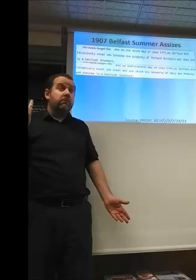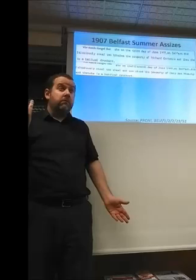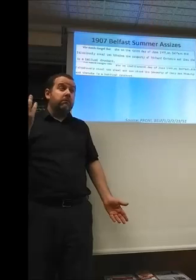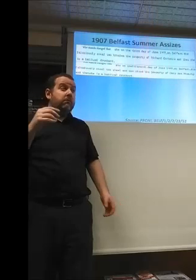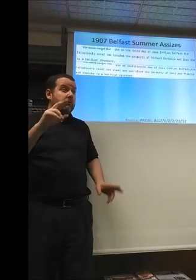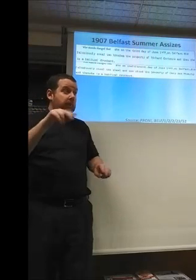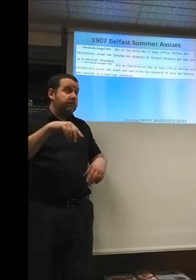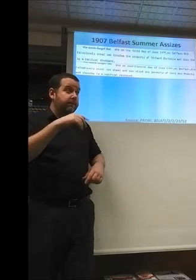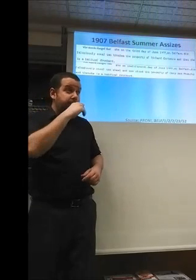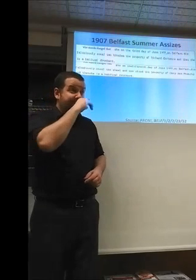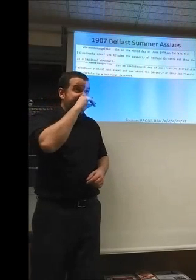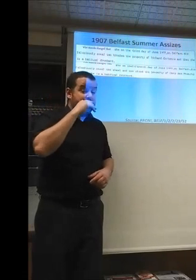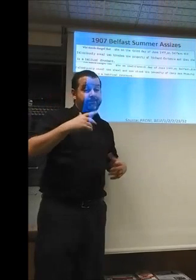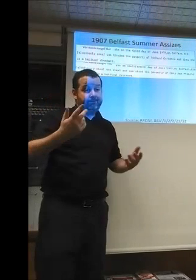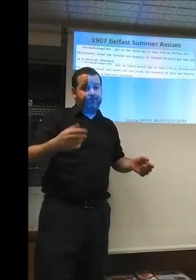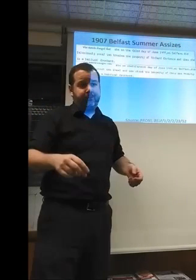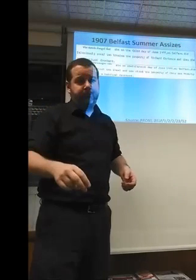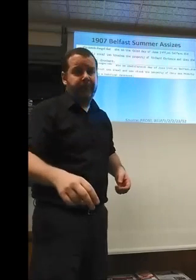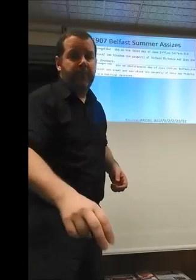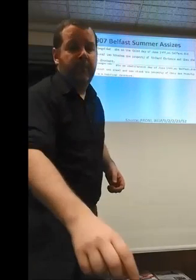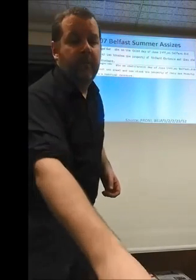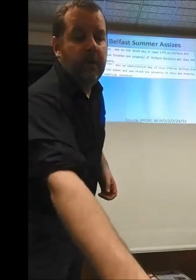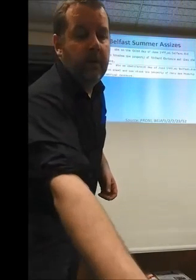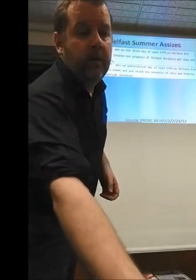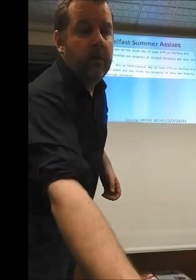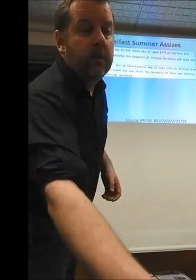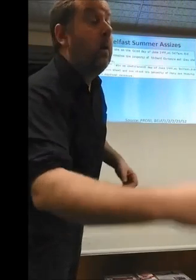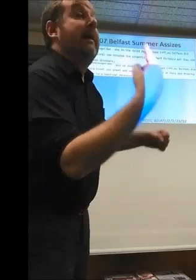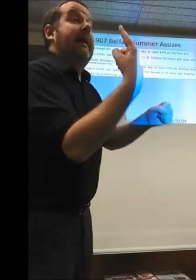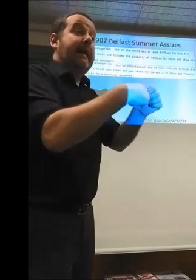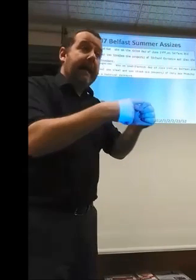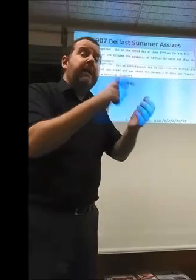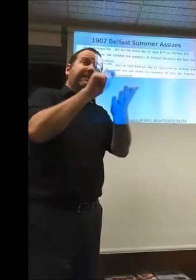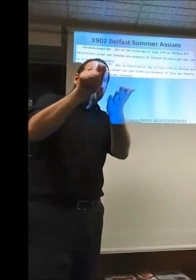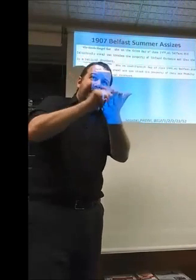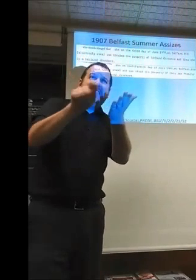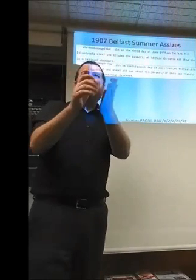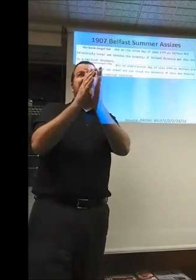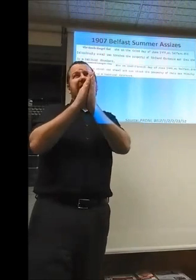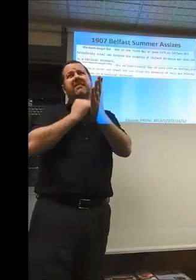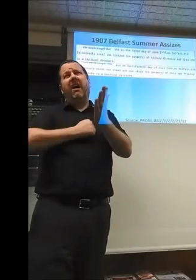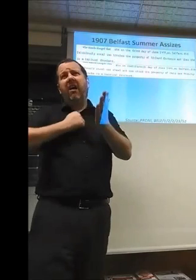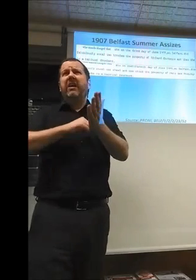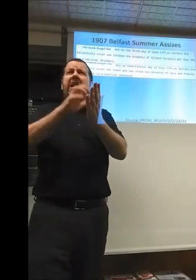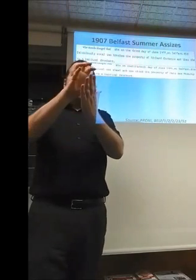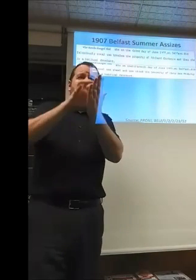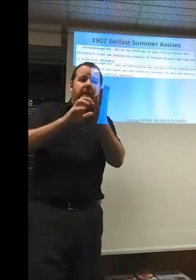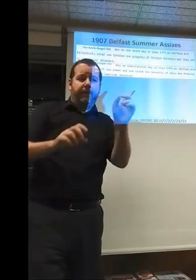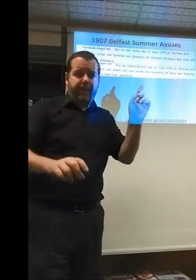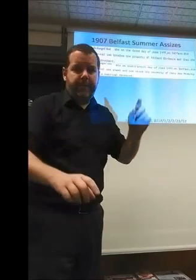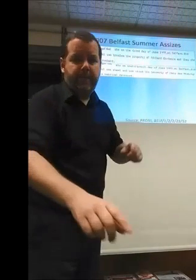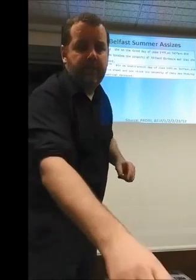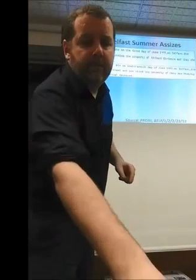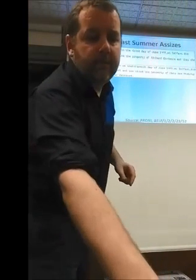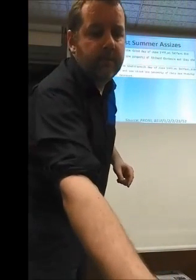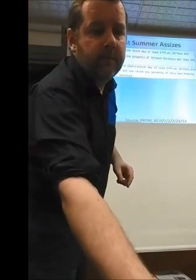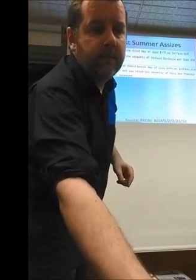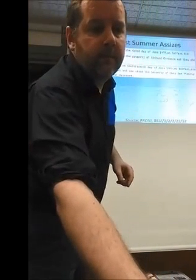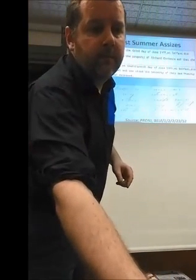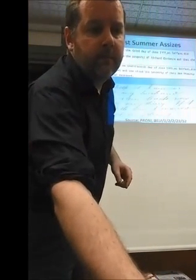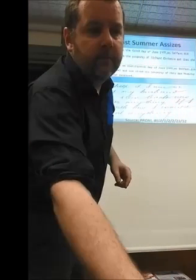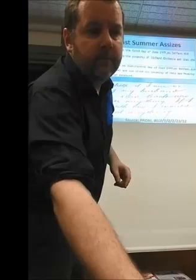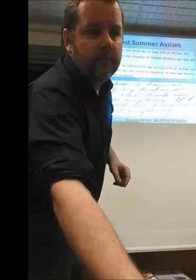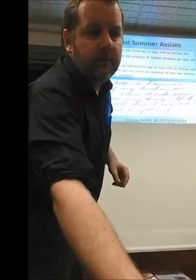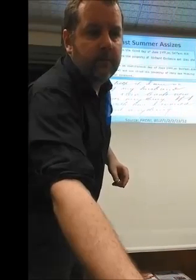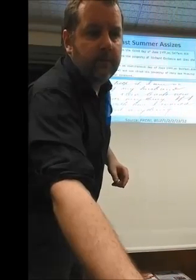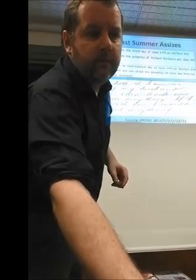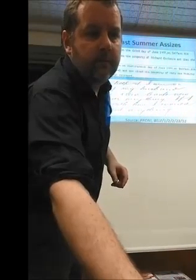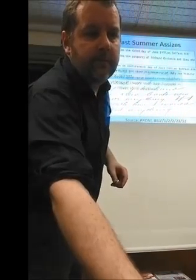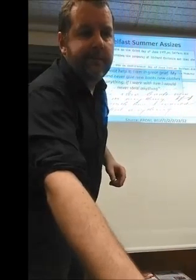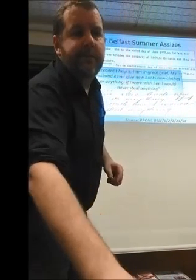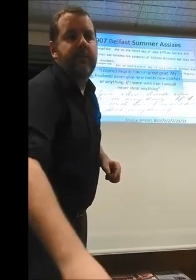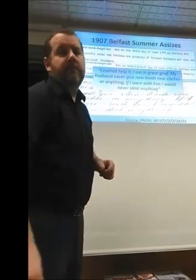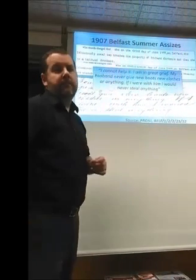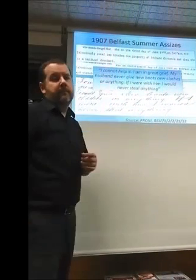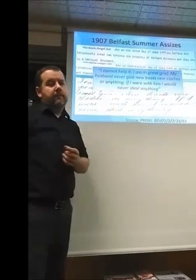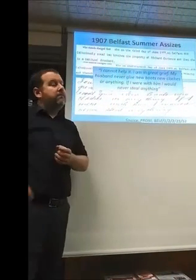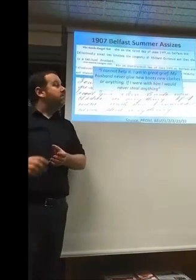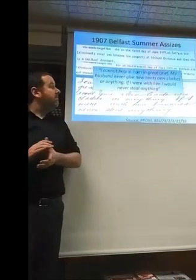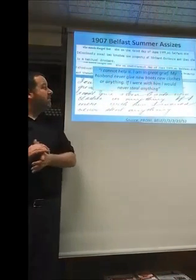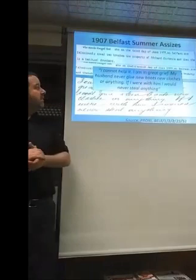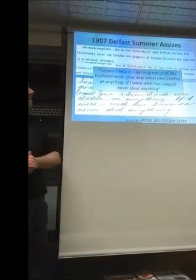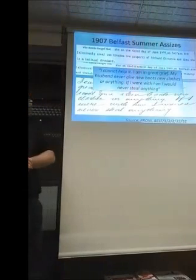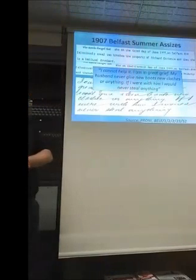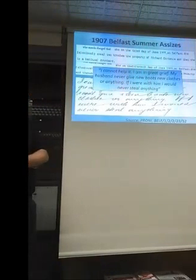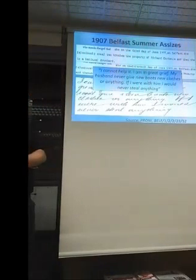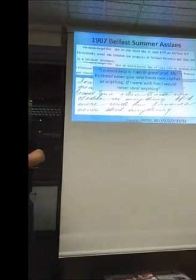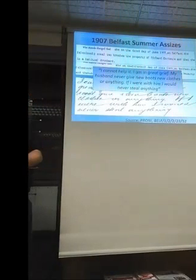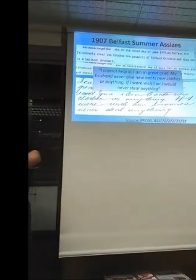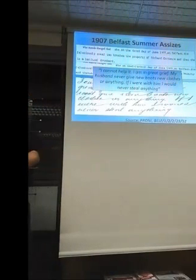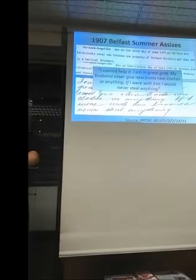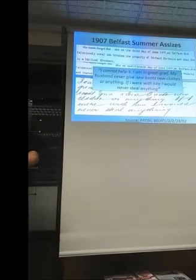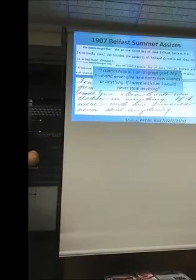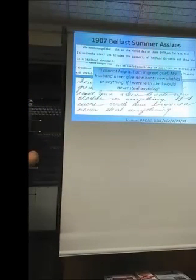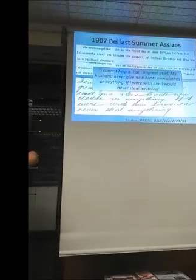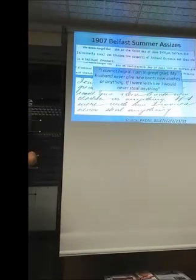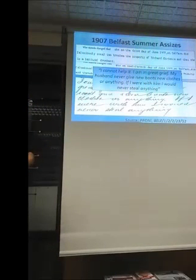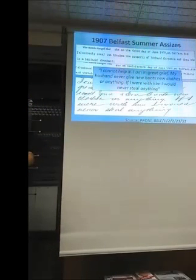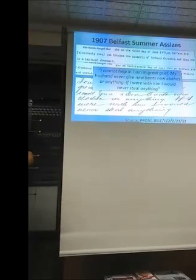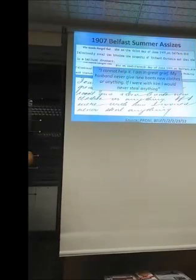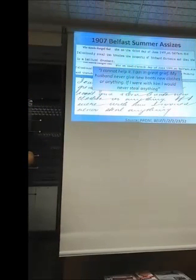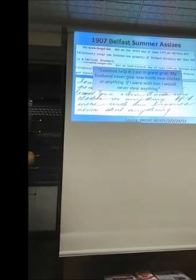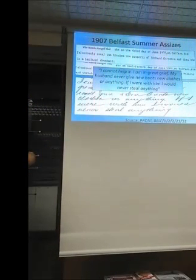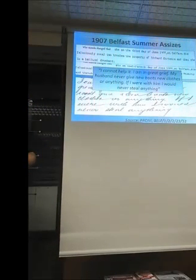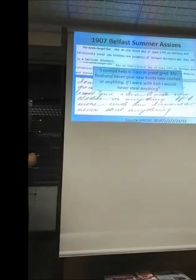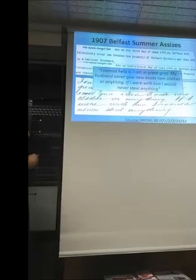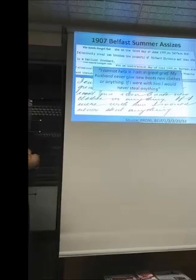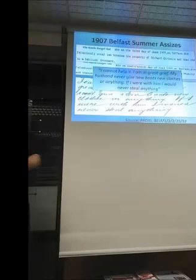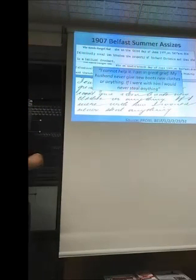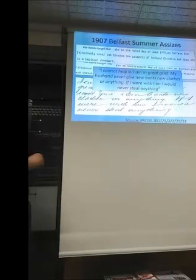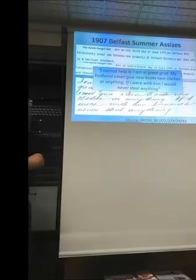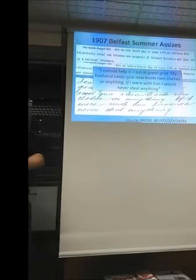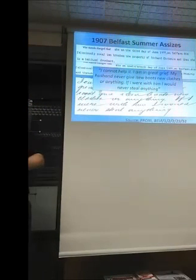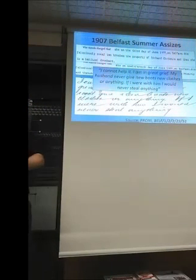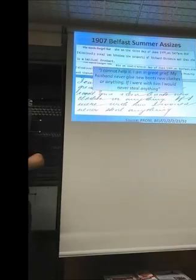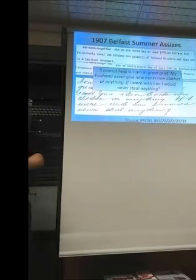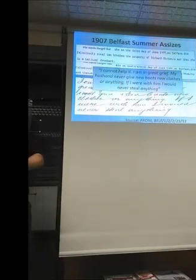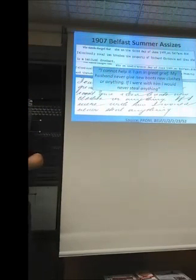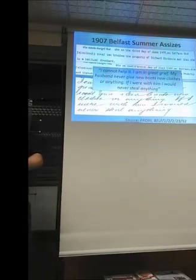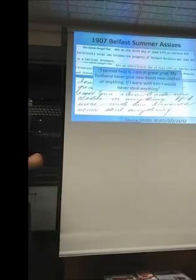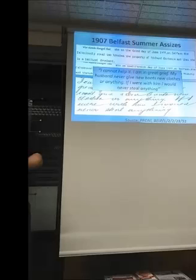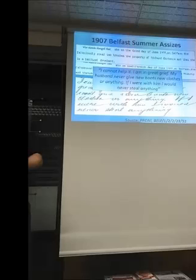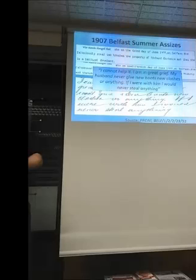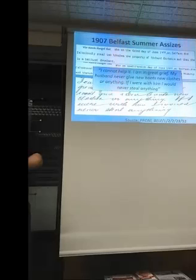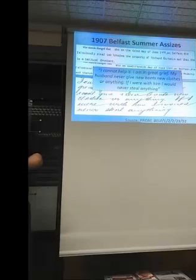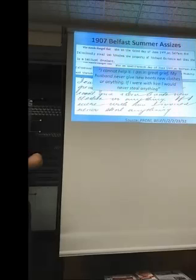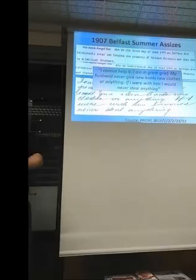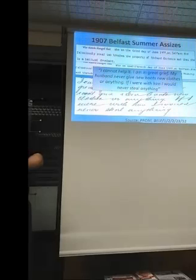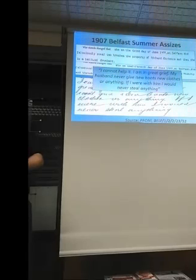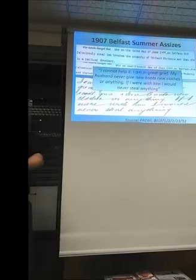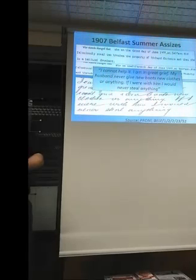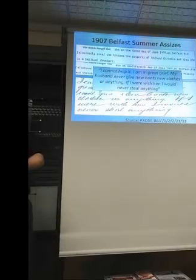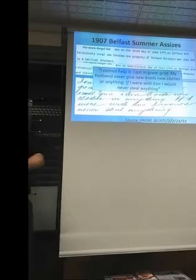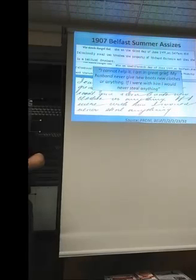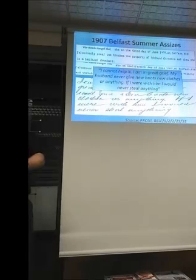have been drinking and partying that they’d come here and interpret so thank you.